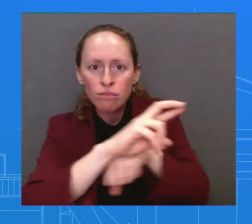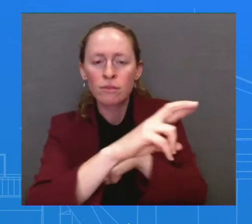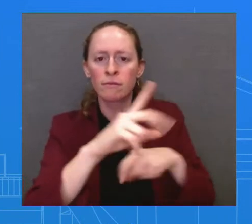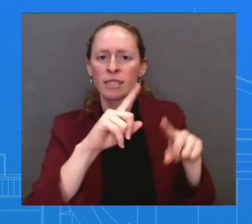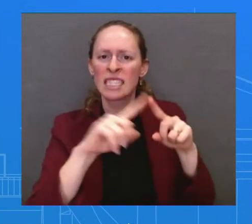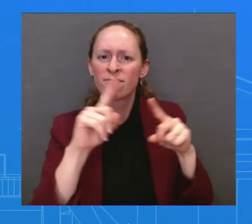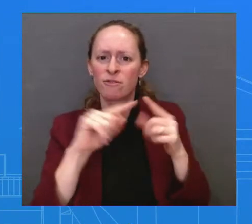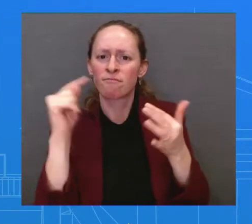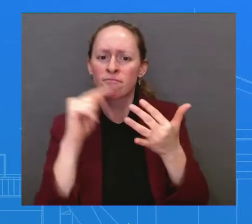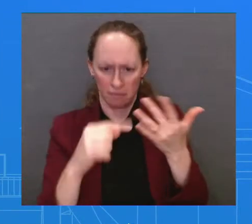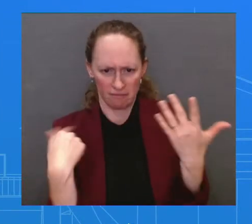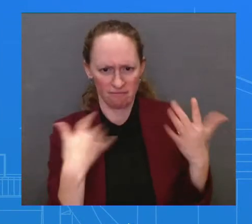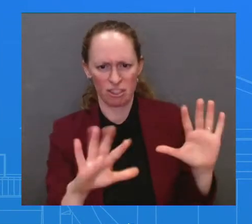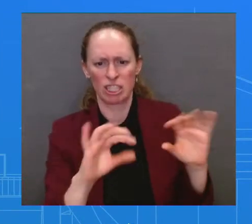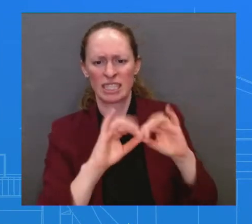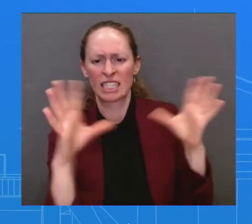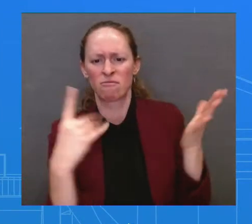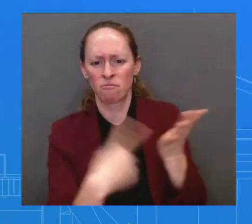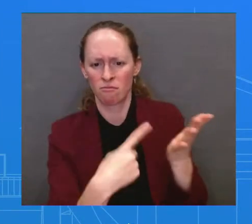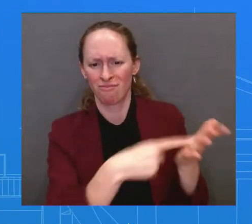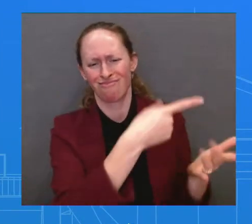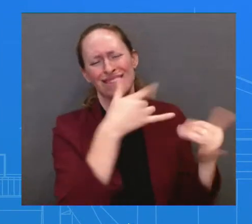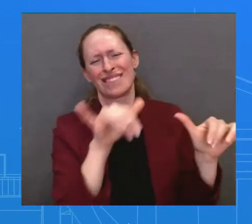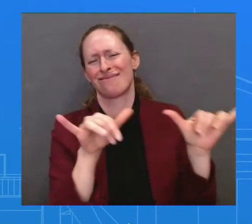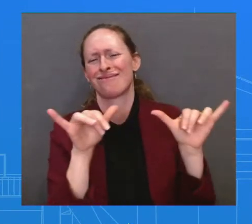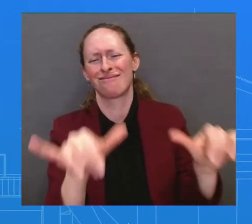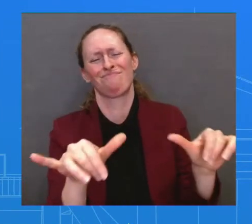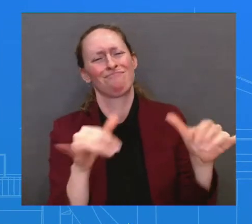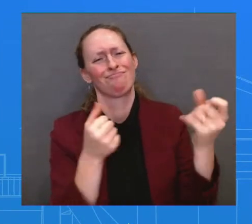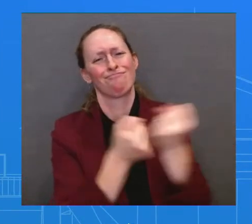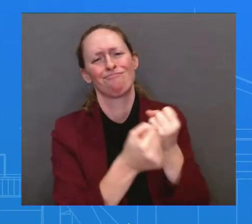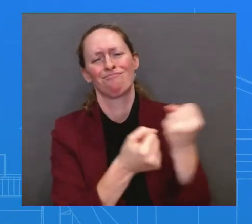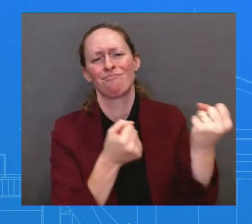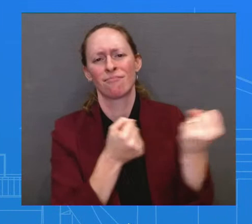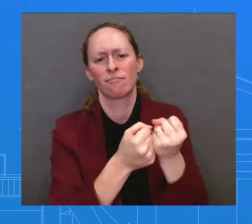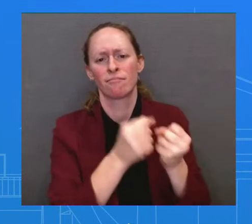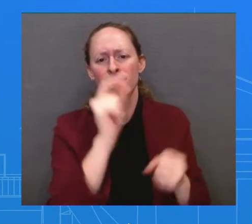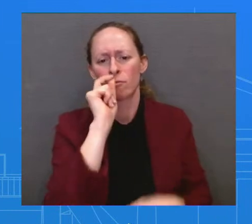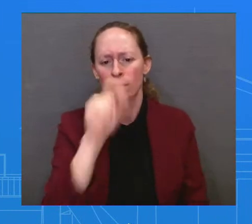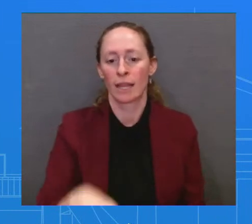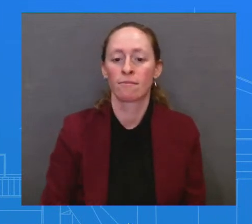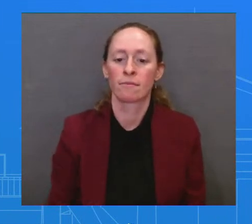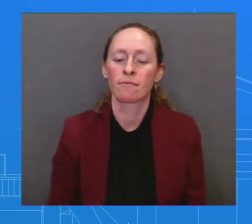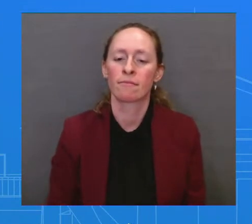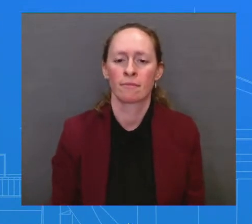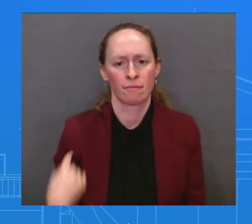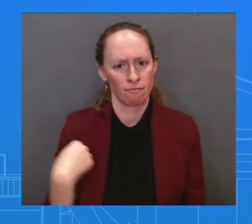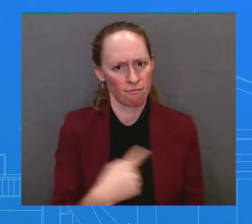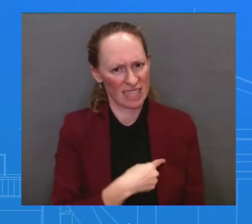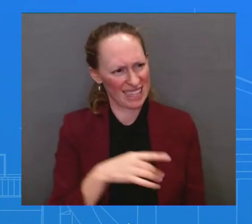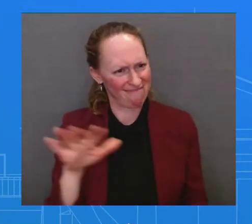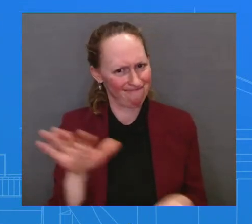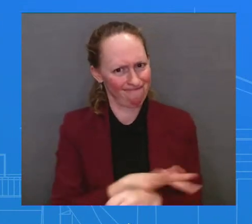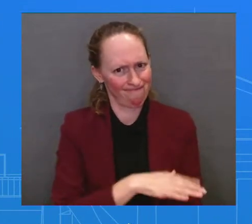to ensure that we understand fully what the nature of Poland's stance is on these issues, but I believe that Poland will continue